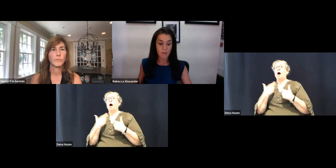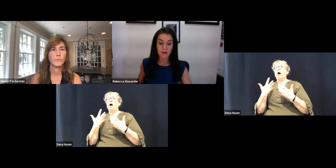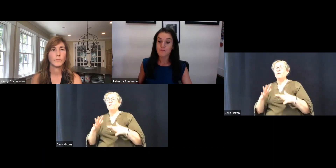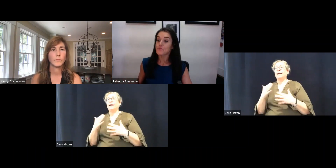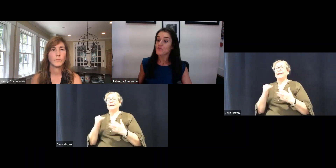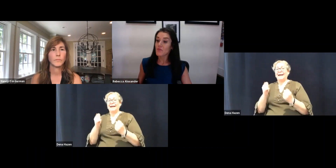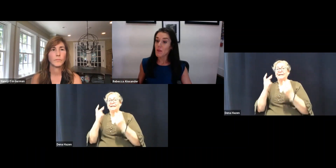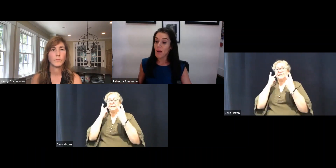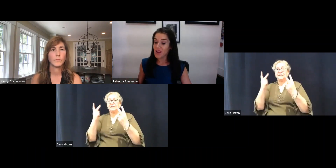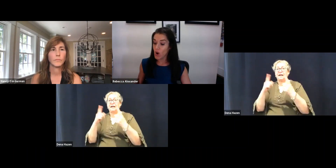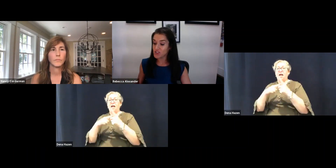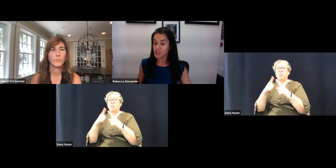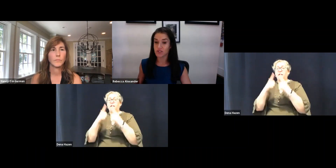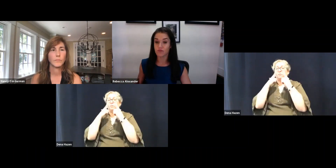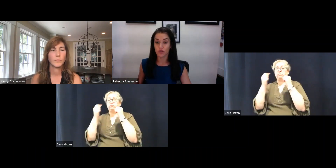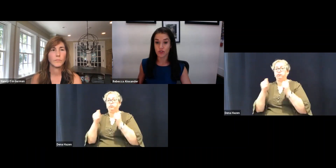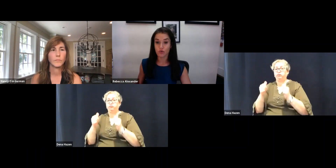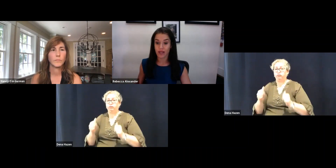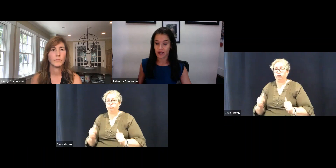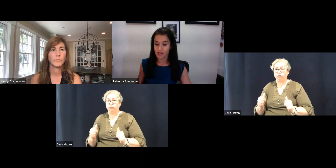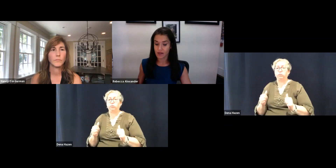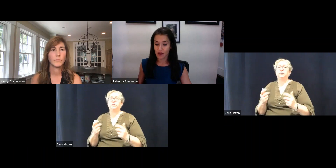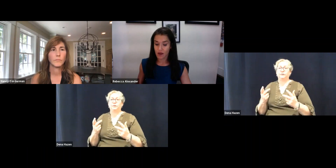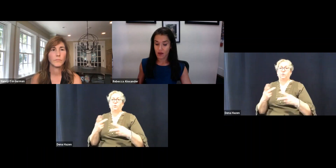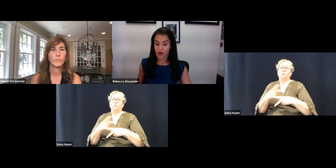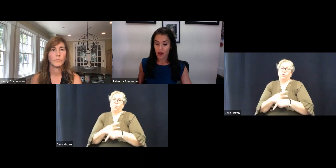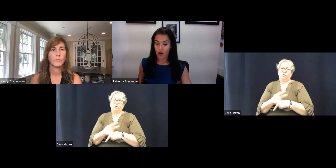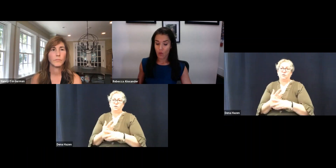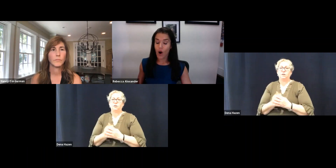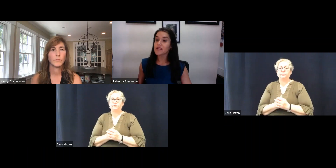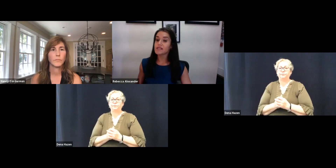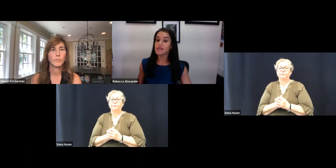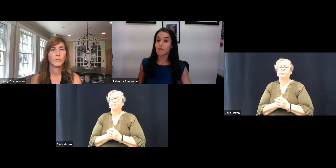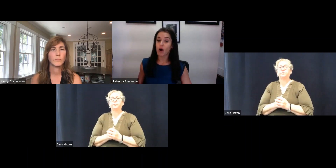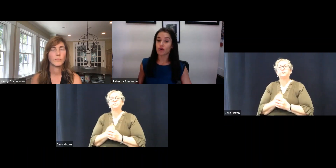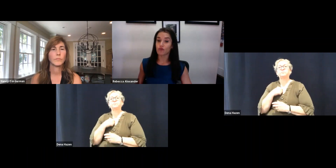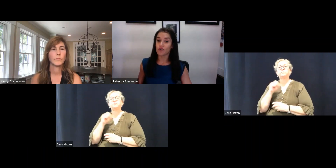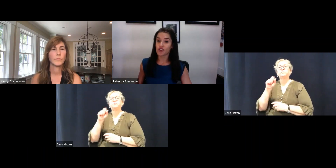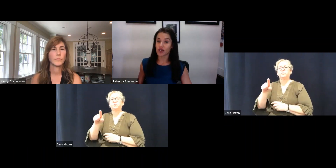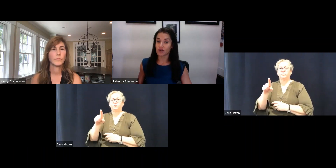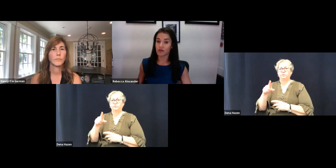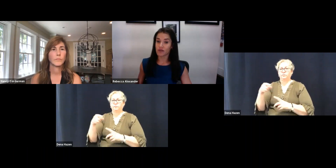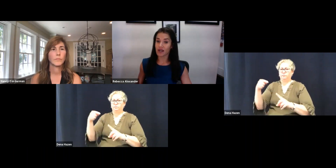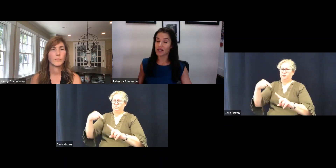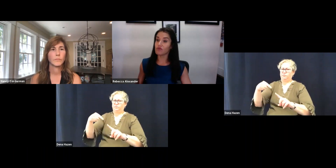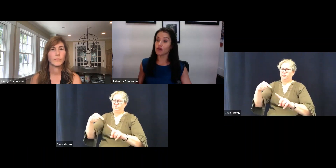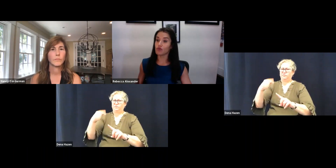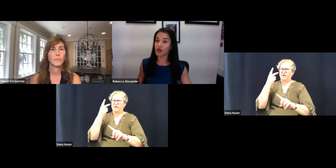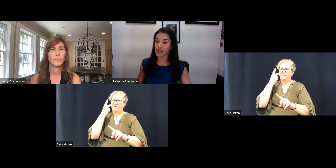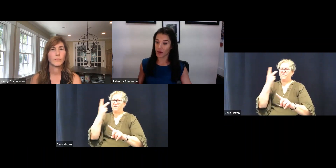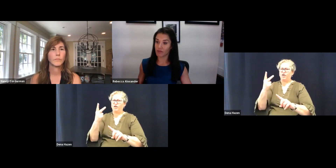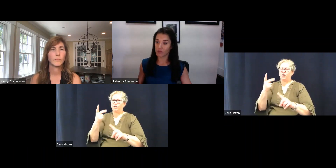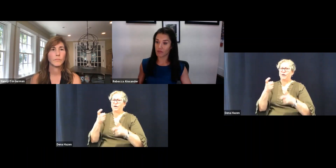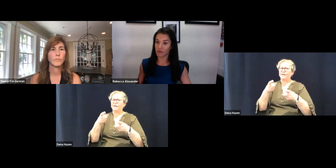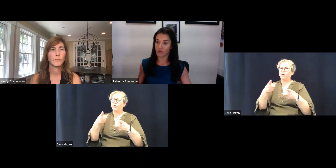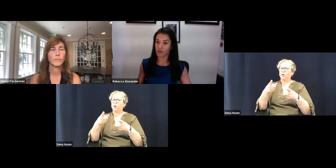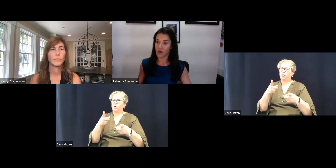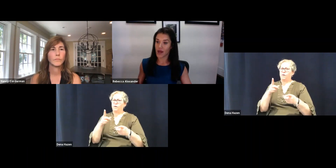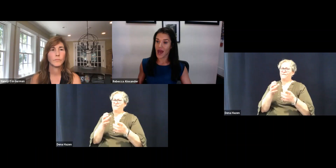But my question for you is, what is it about your vision that gives you freedom?